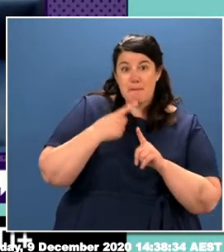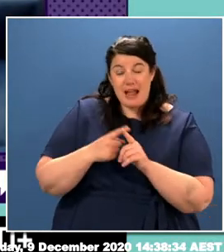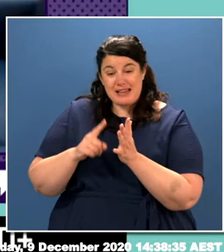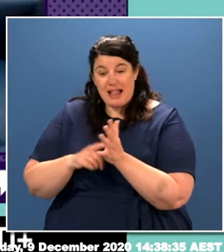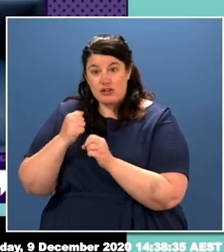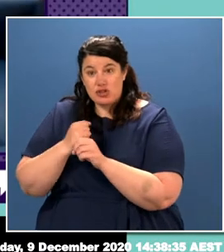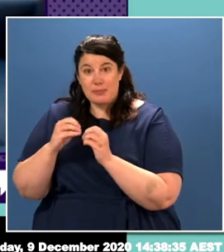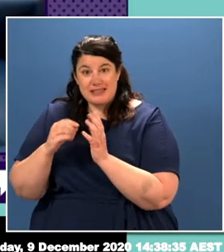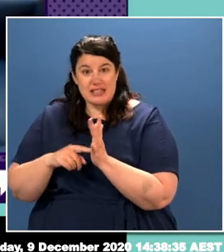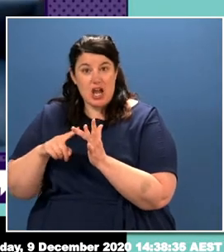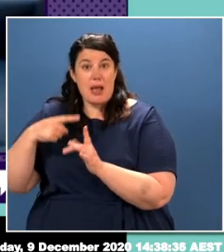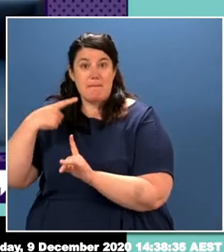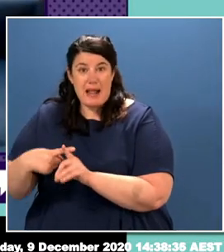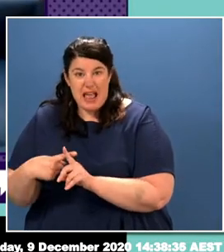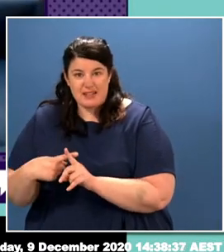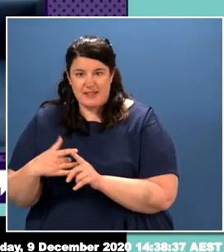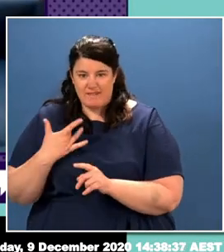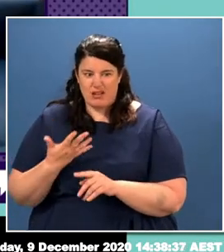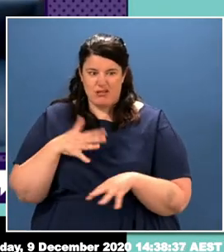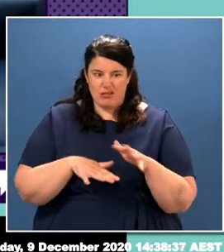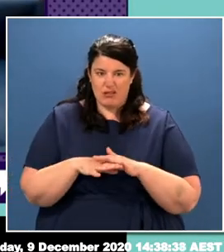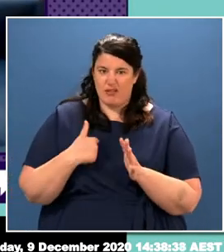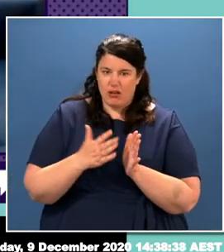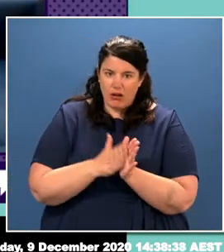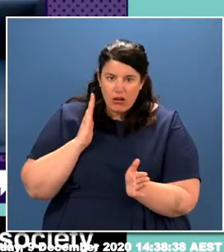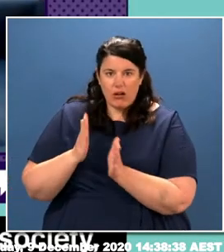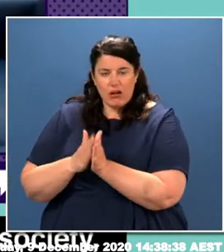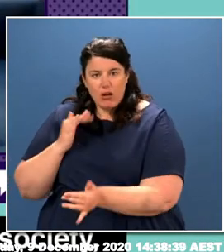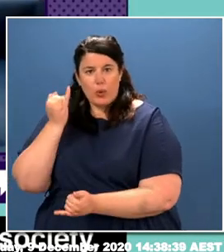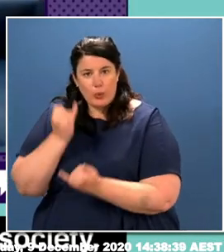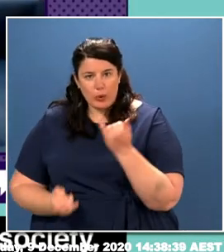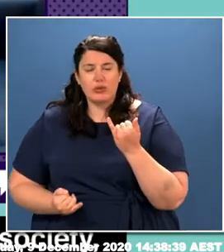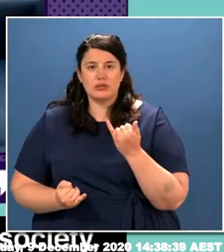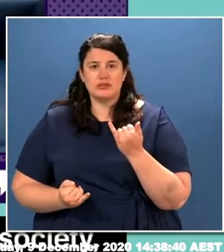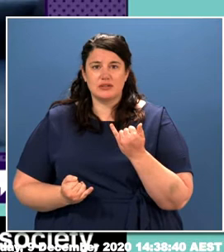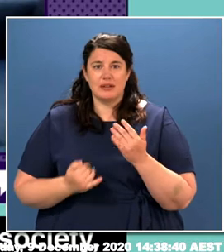to have both sets of marginality that interplay with your movement through